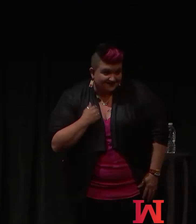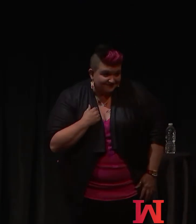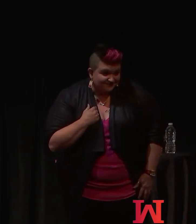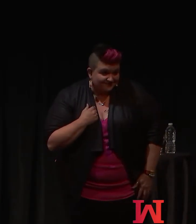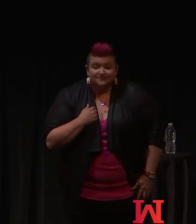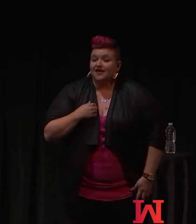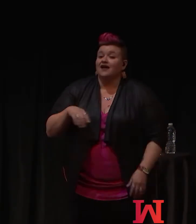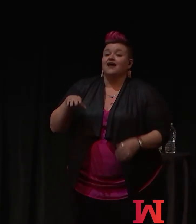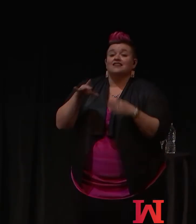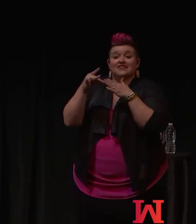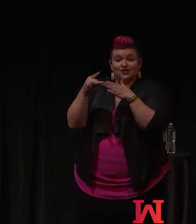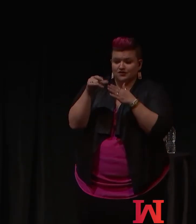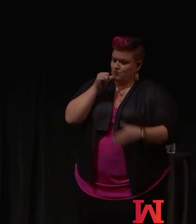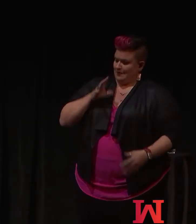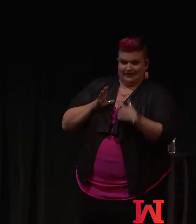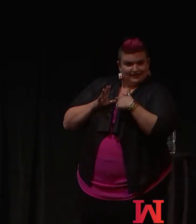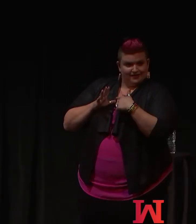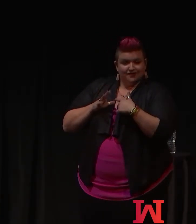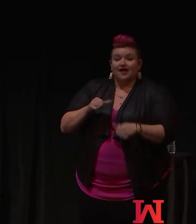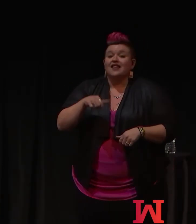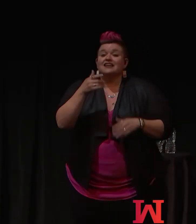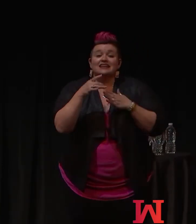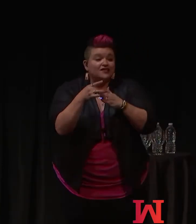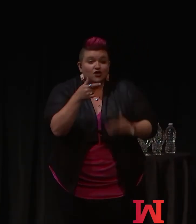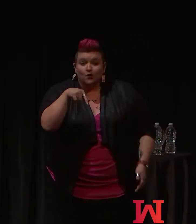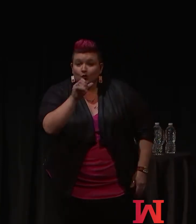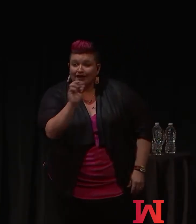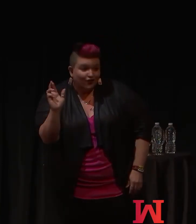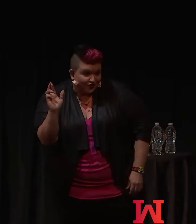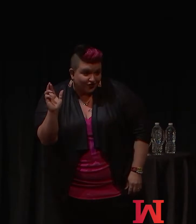leaders are women, leaders are queer, leaders are relentless